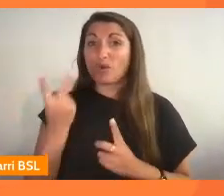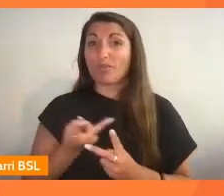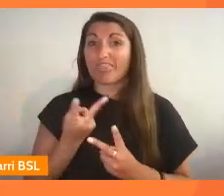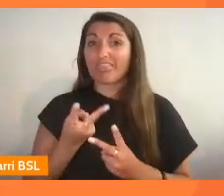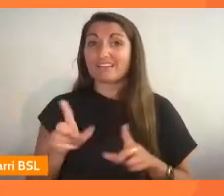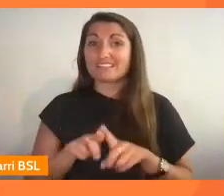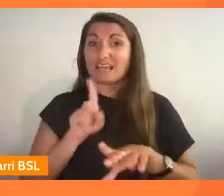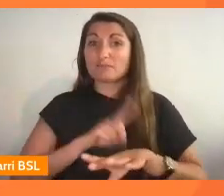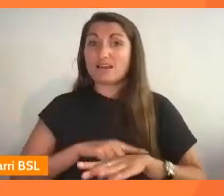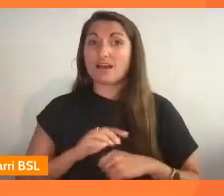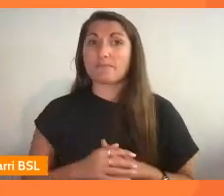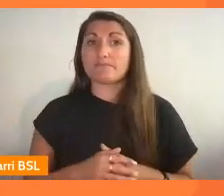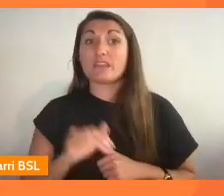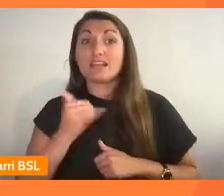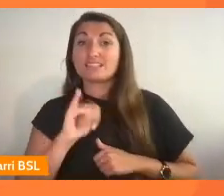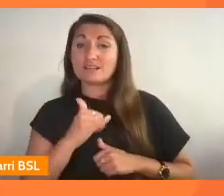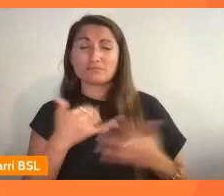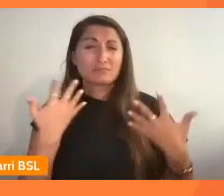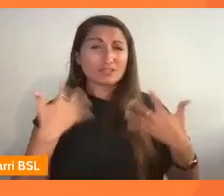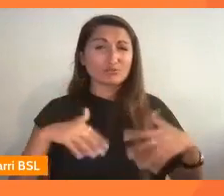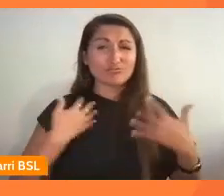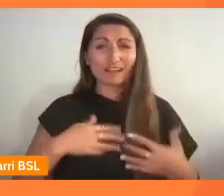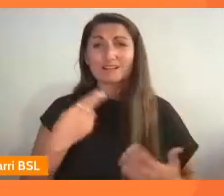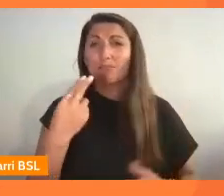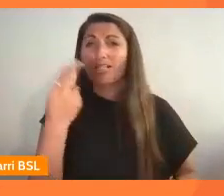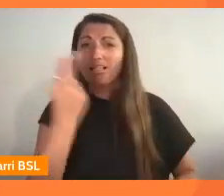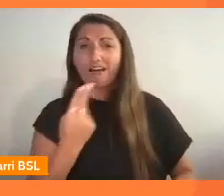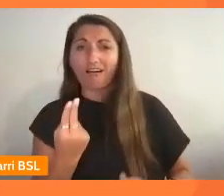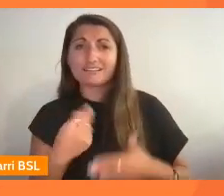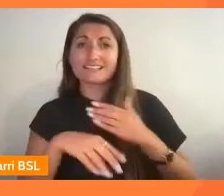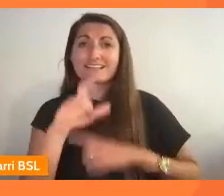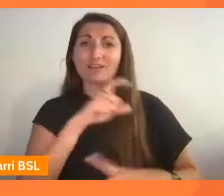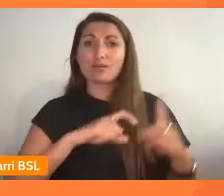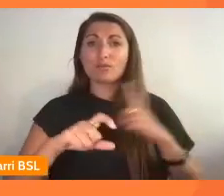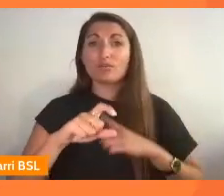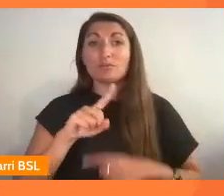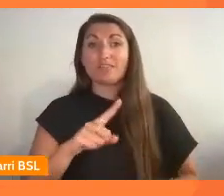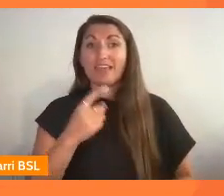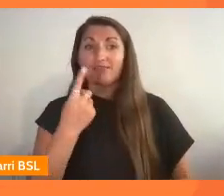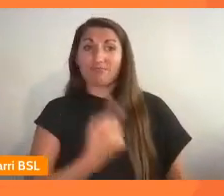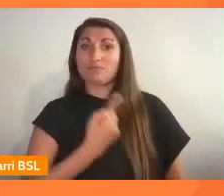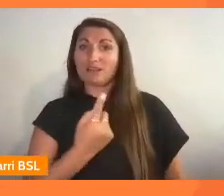Sometimes we have incredible artists in the community that don't know that they are creating incredible art.